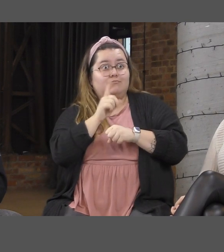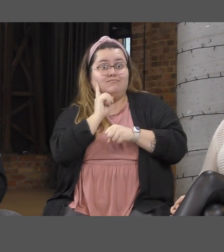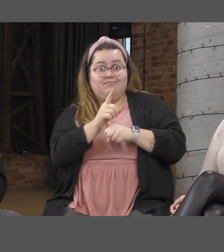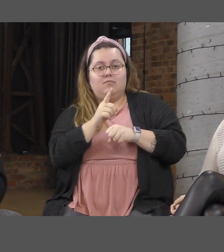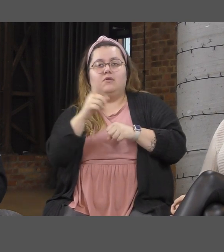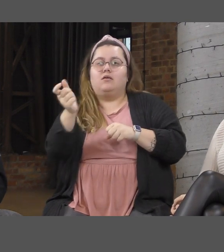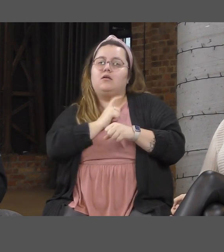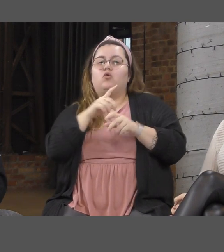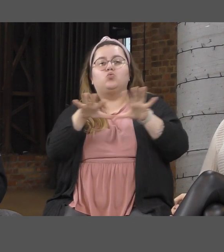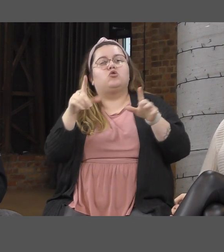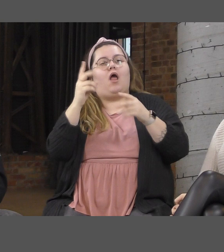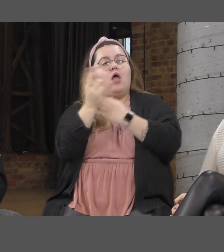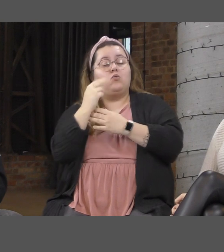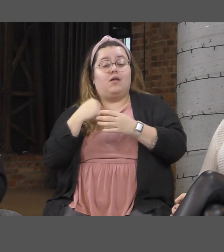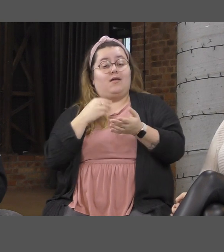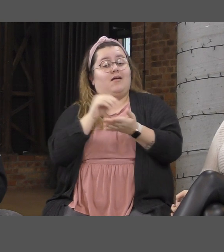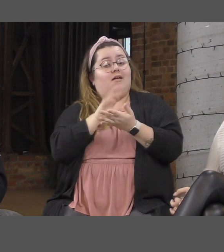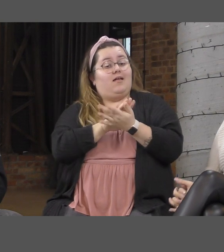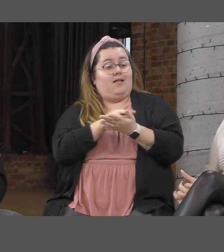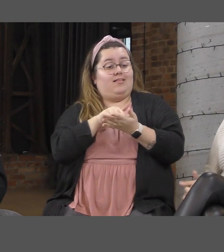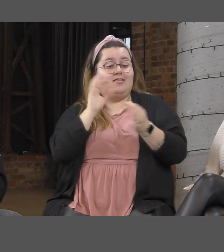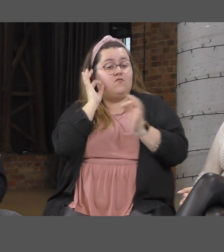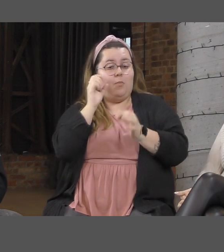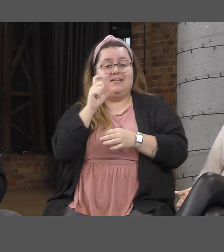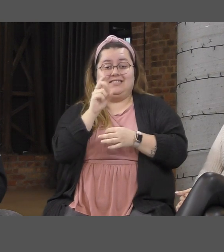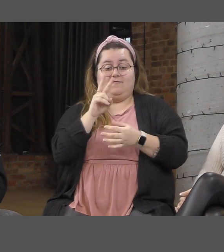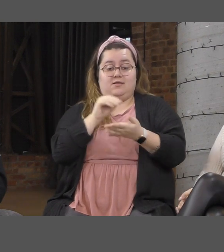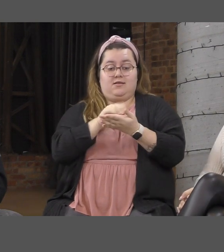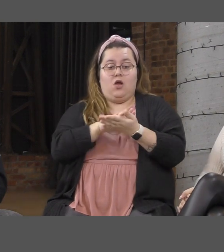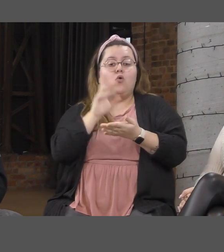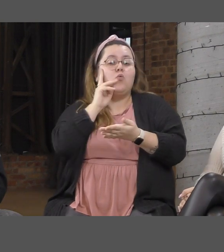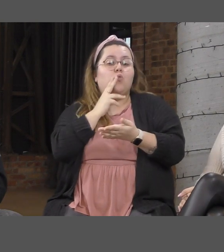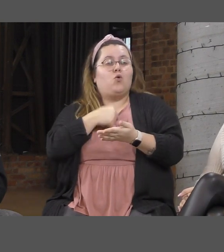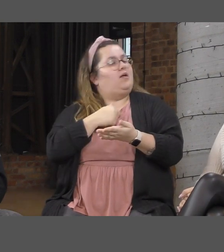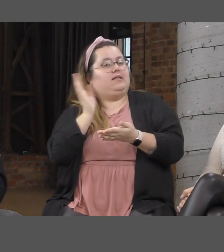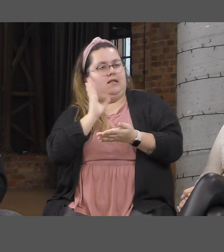A lot of people were applying for jobs, but they didn't write in their CV that they were deaf.